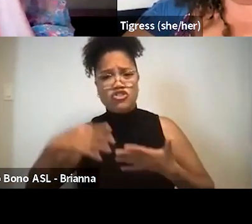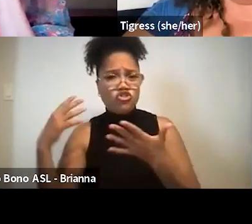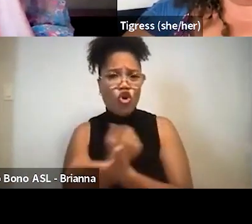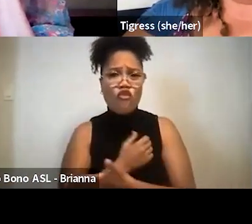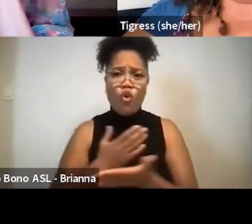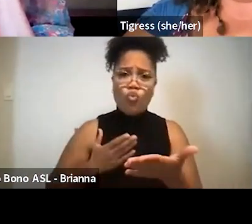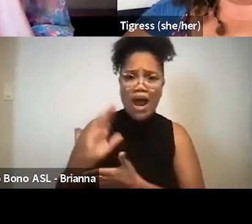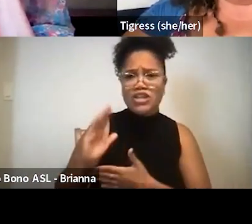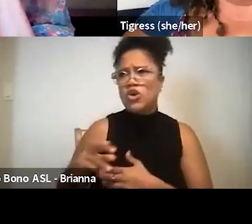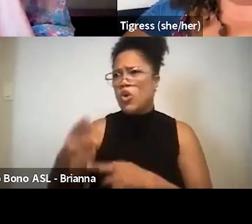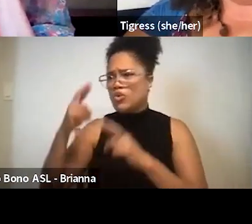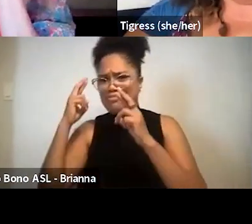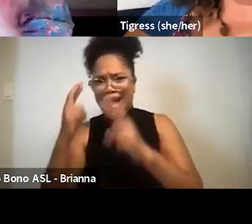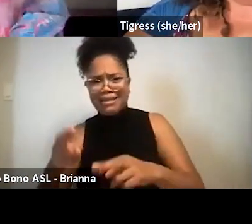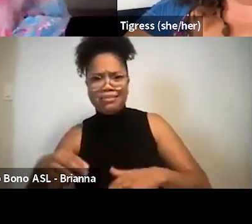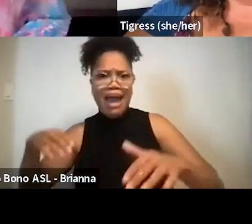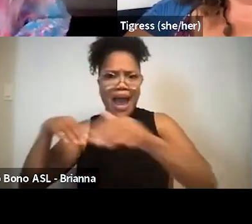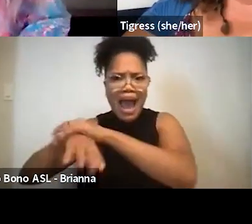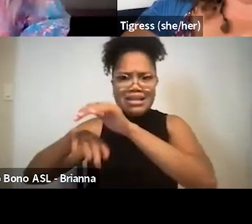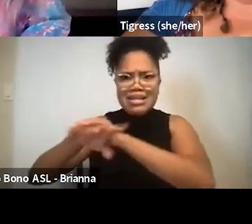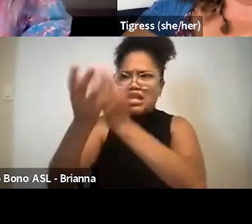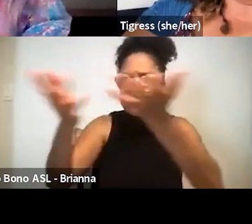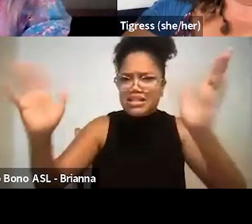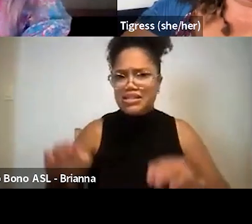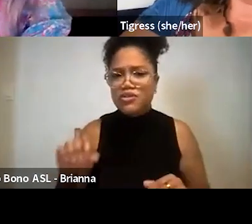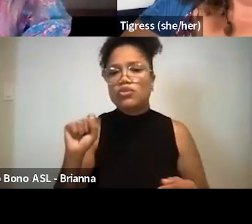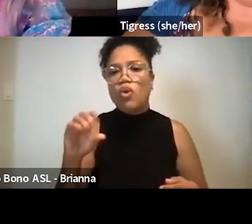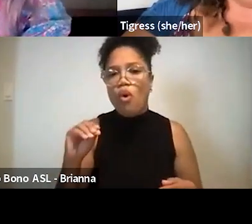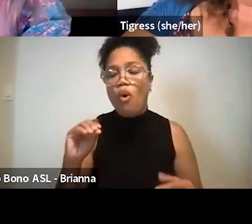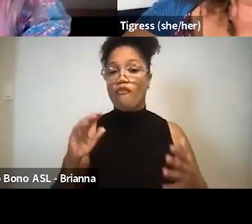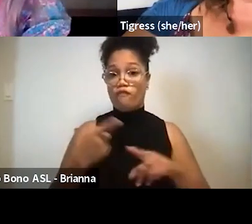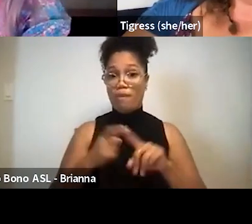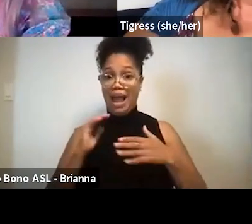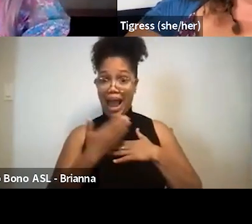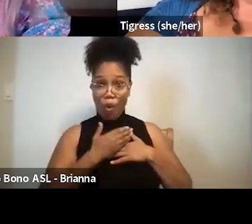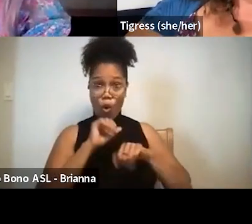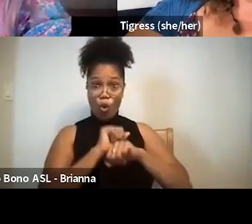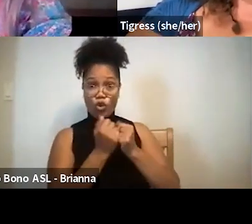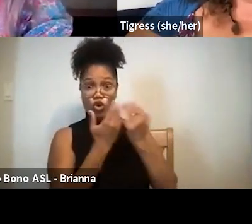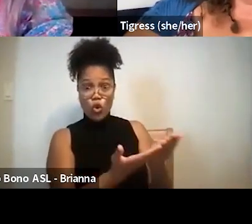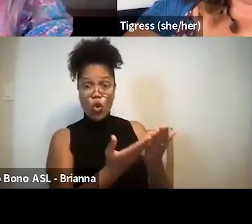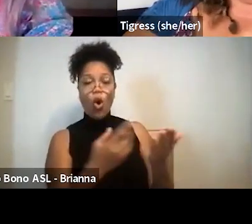And so I will say in response to the question, just like from our work with you, that's what we've seen is that it